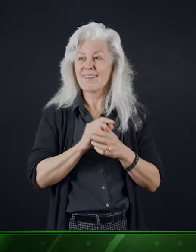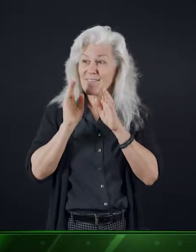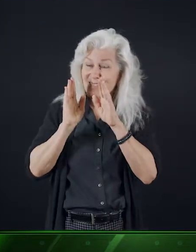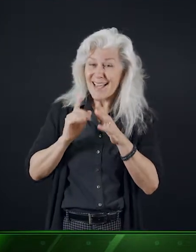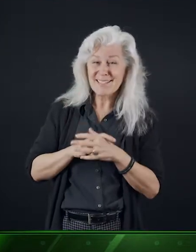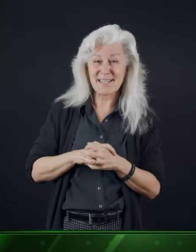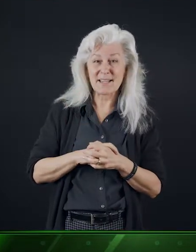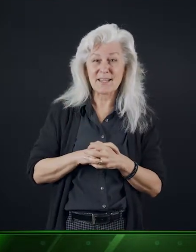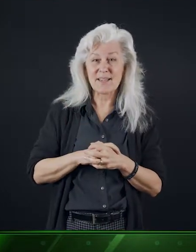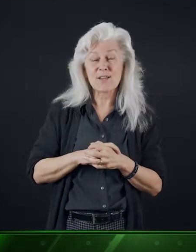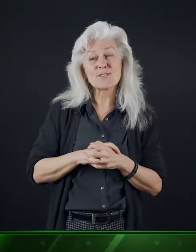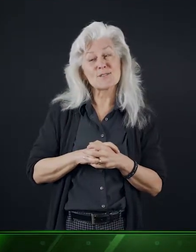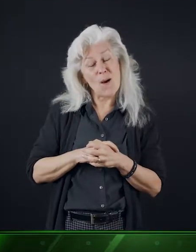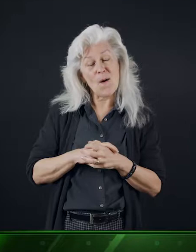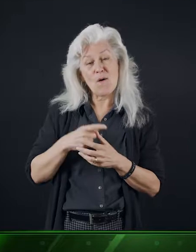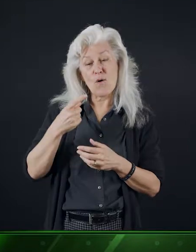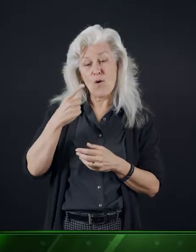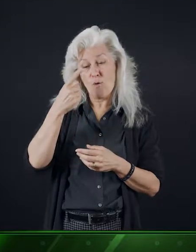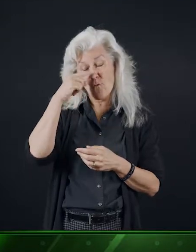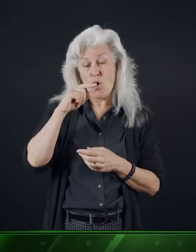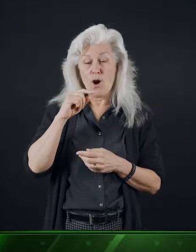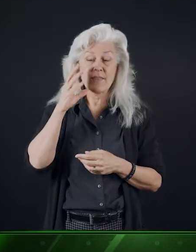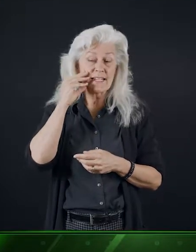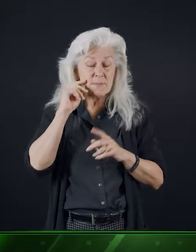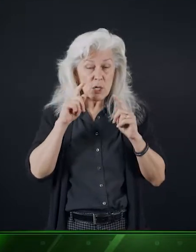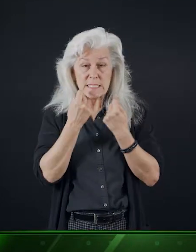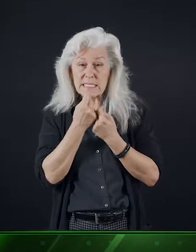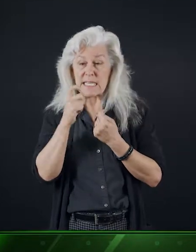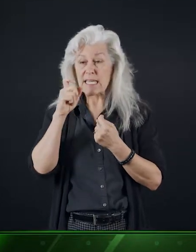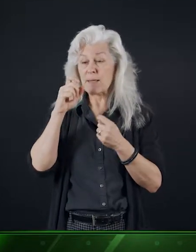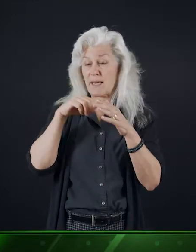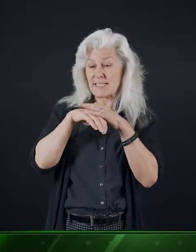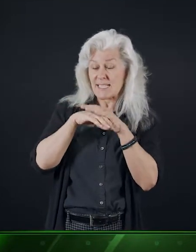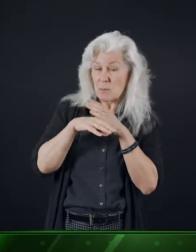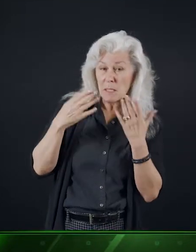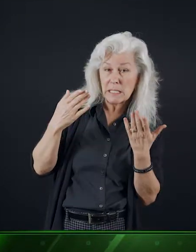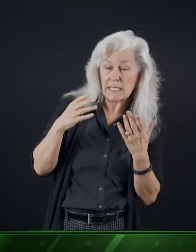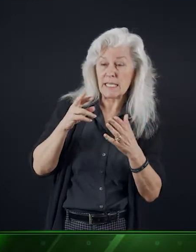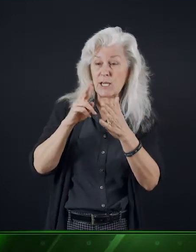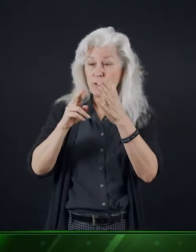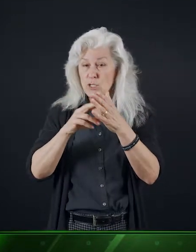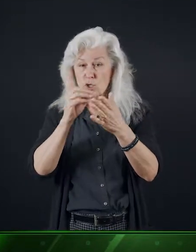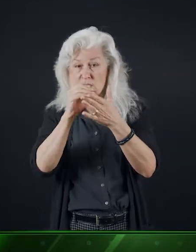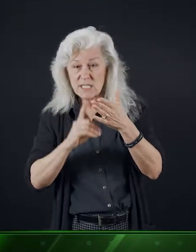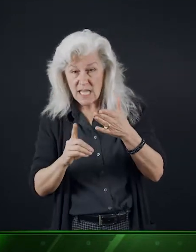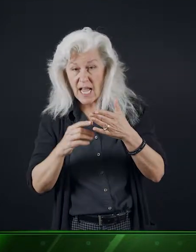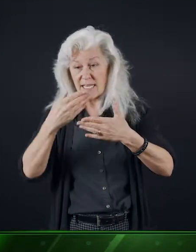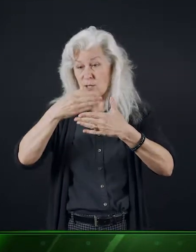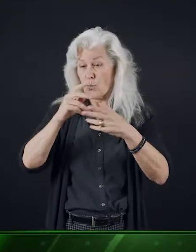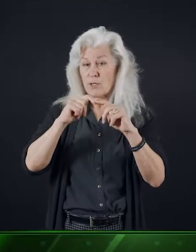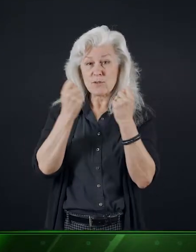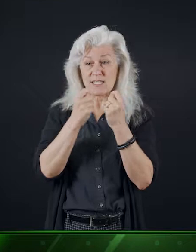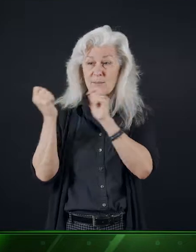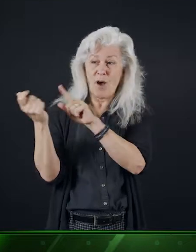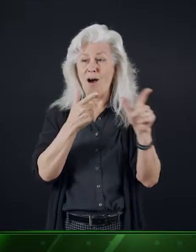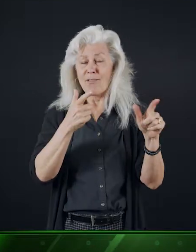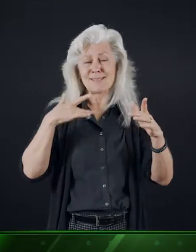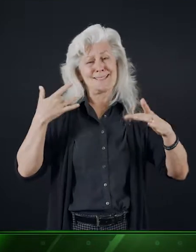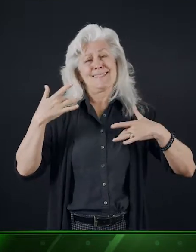On behalf of the rest of the Experiences team, Xbox Accessibility, Xbox Research and Design, and the Windows team, we can't wait for you to get your hands on this